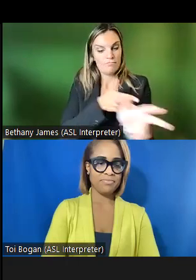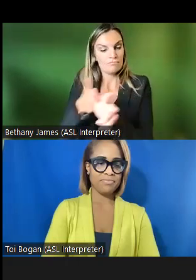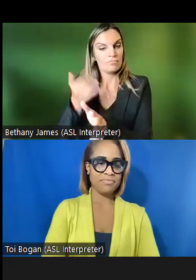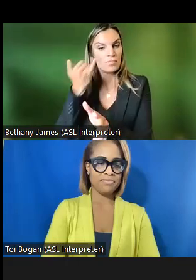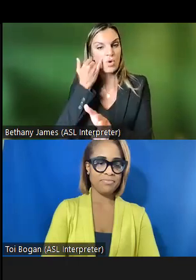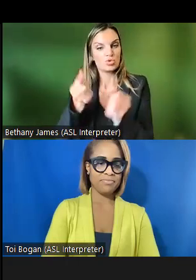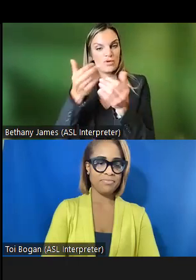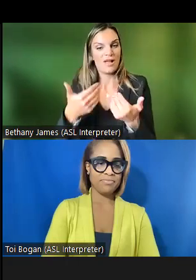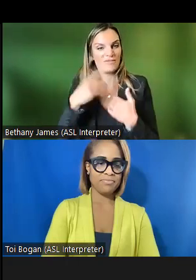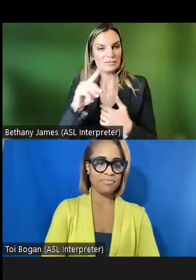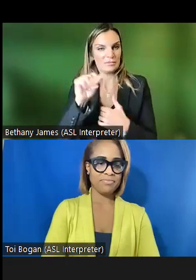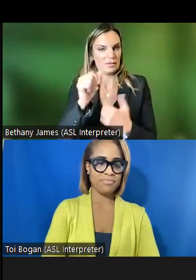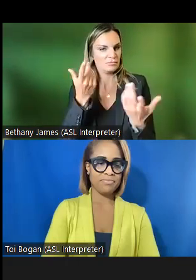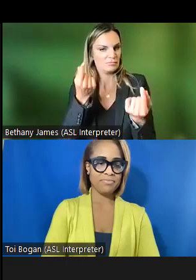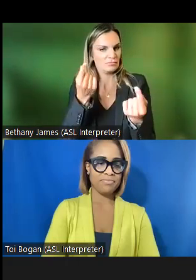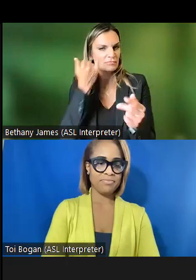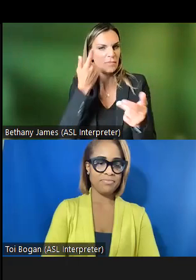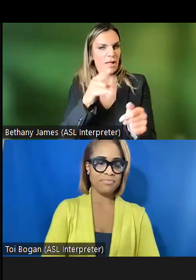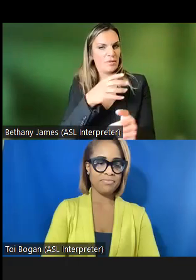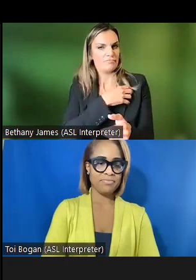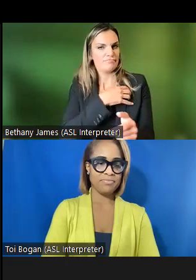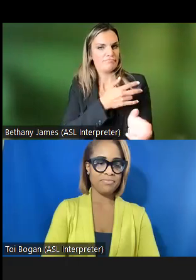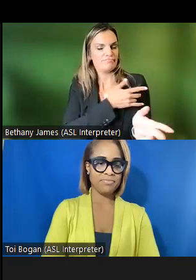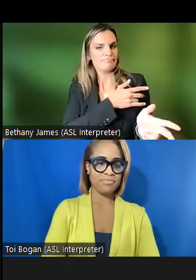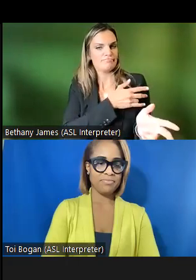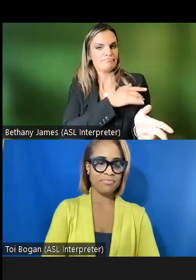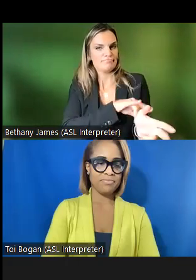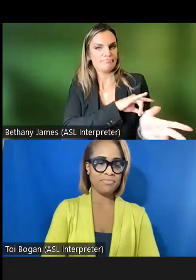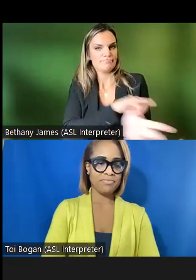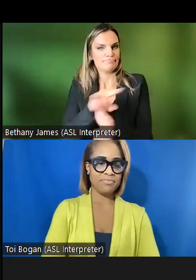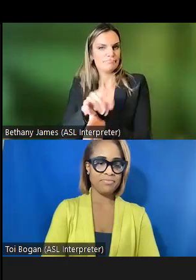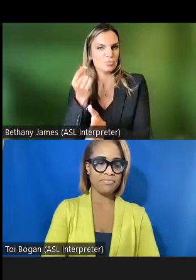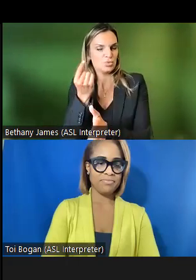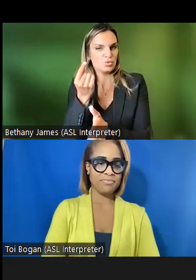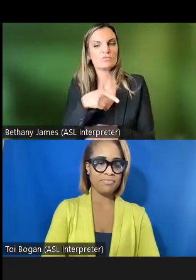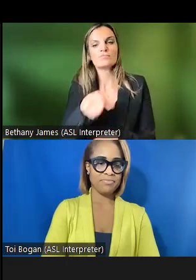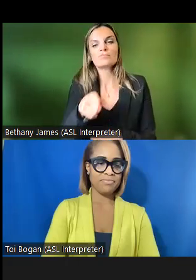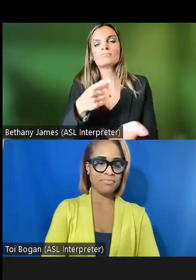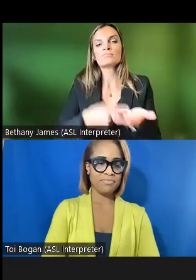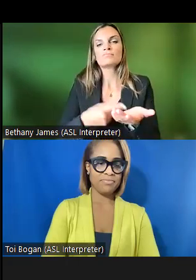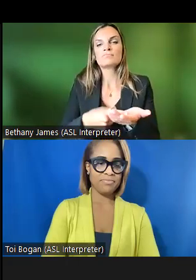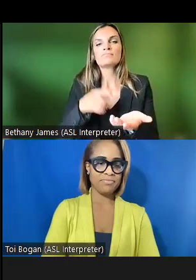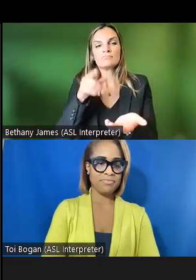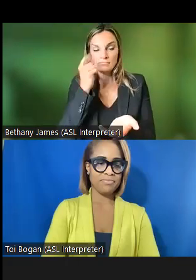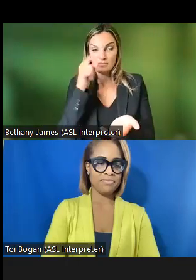So, again, ADA and this is, like, the overview, right it applies to all state and local government entities.